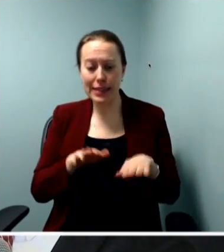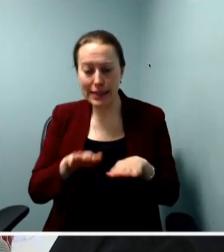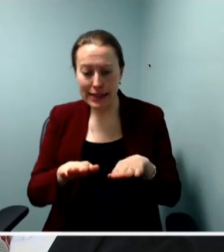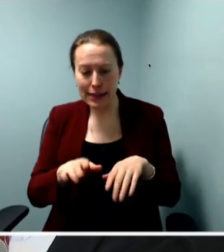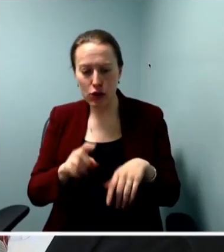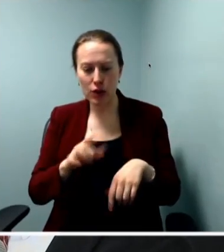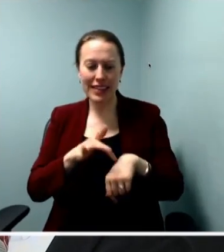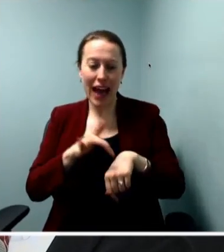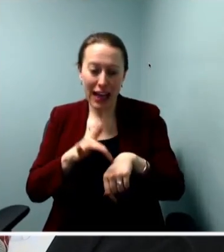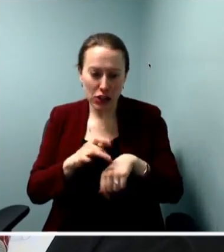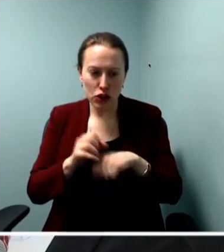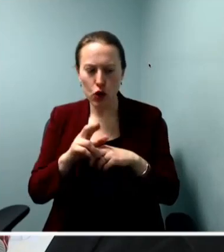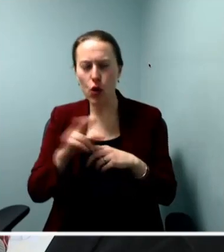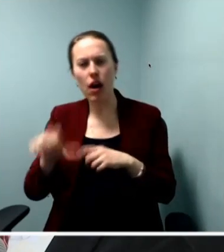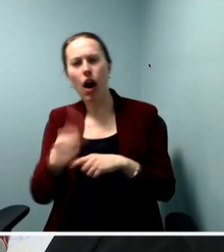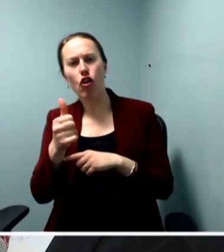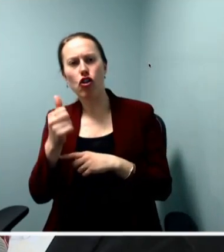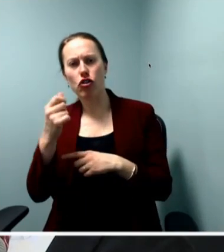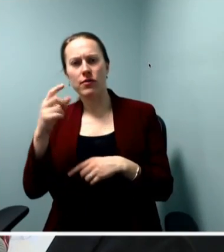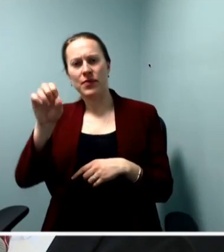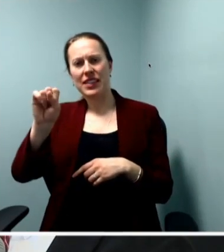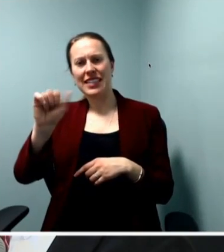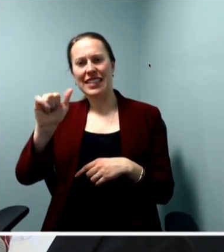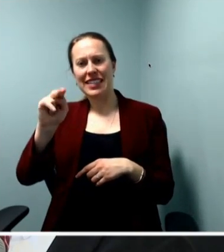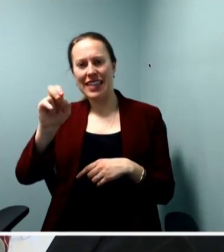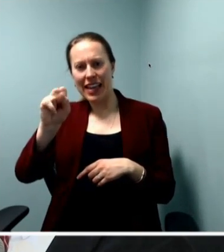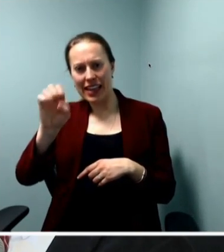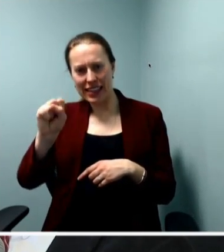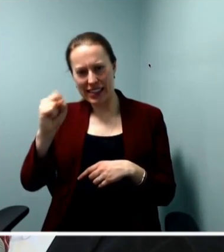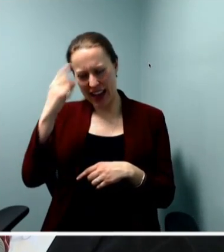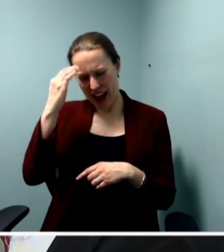Do you rely-- like with autism with the work that we used to do